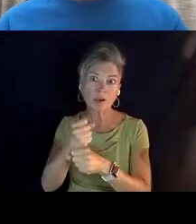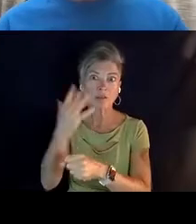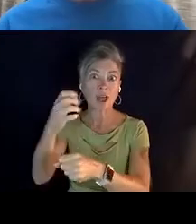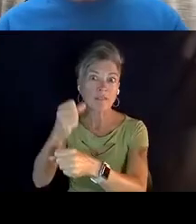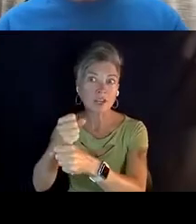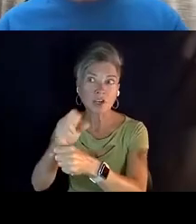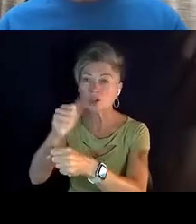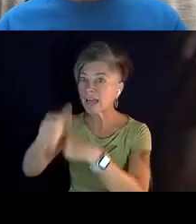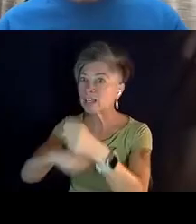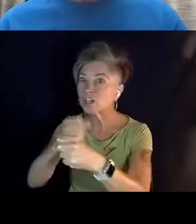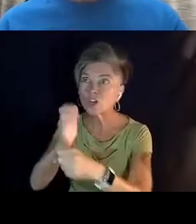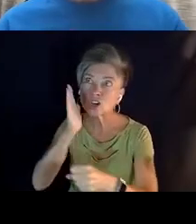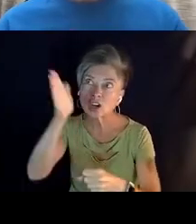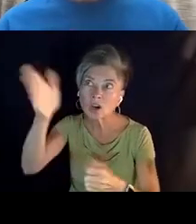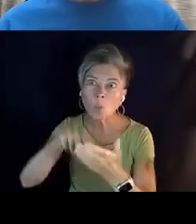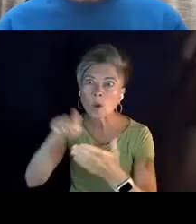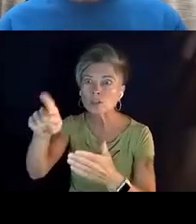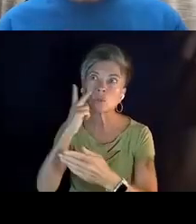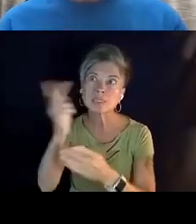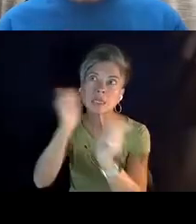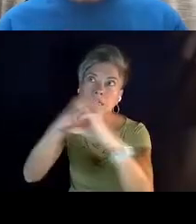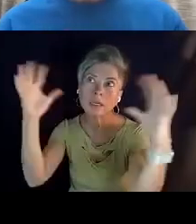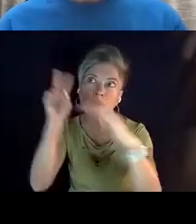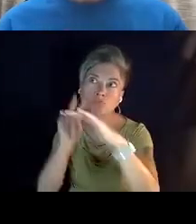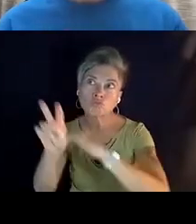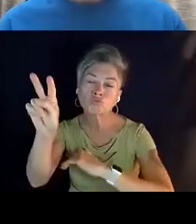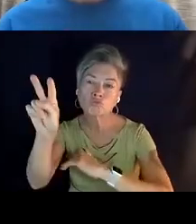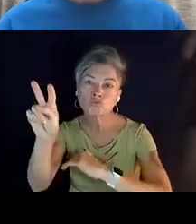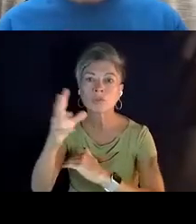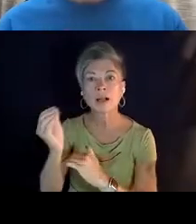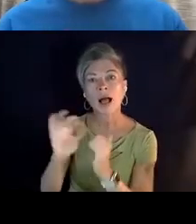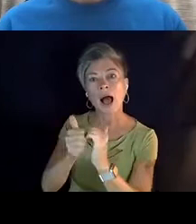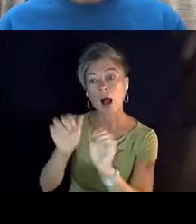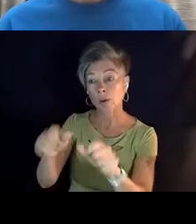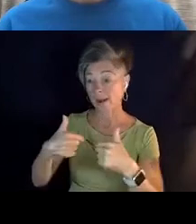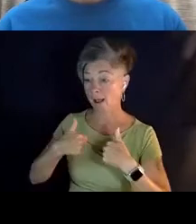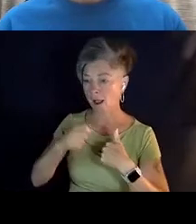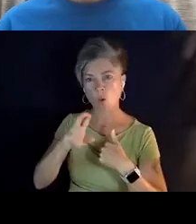And then how can I best or how can your provider best help you to reach those goals?